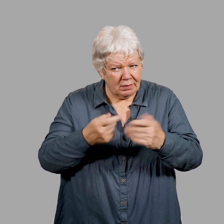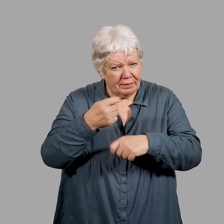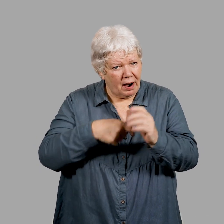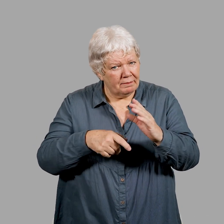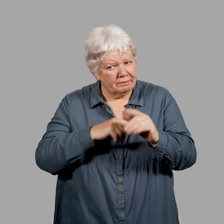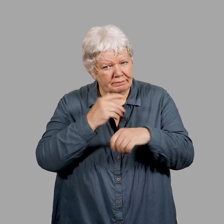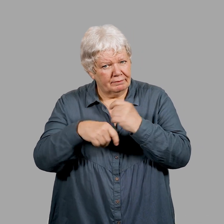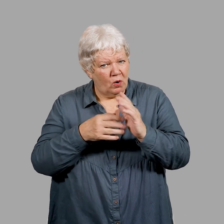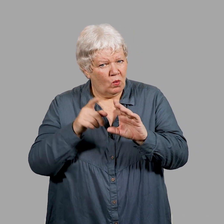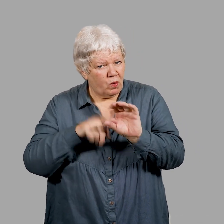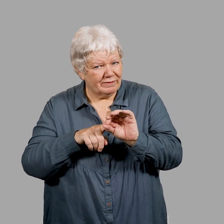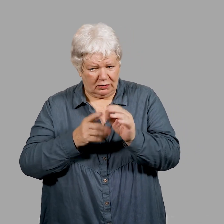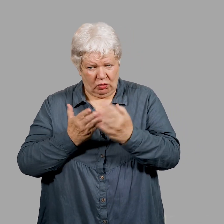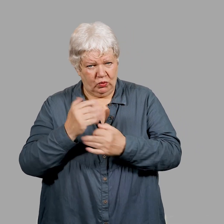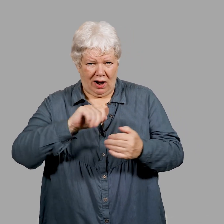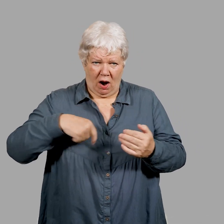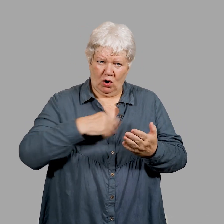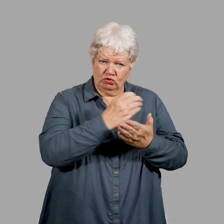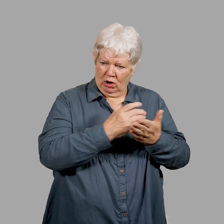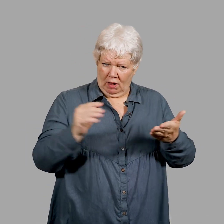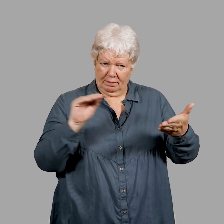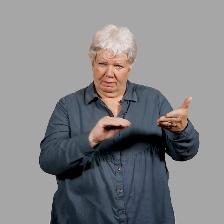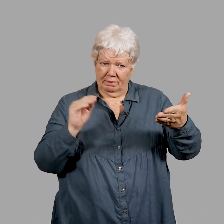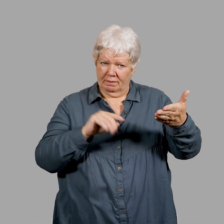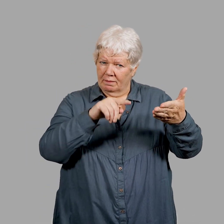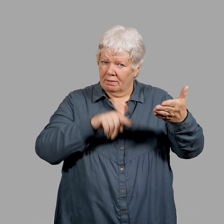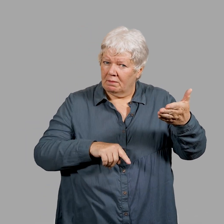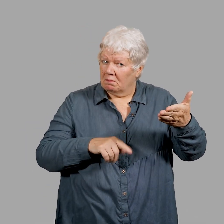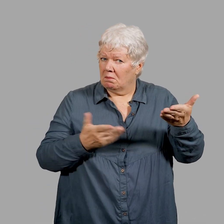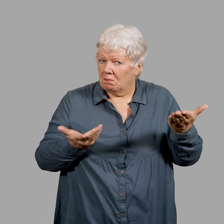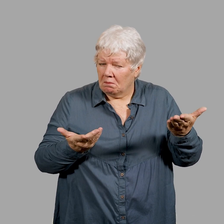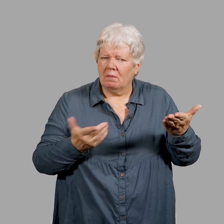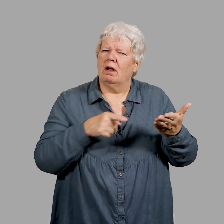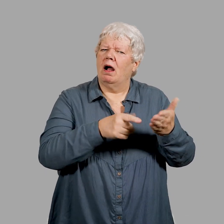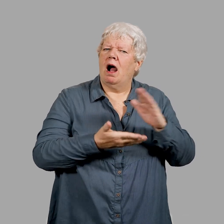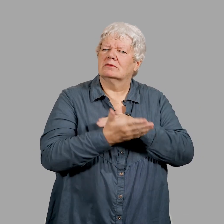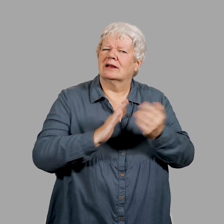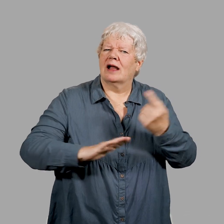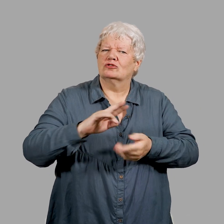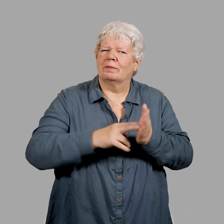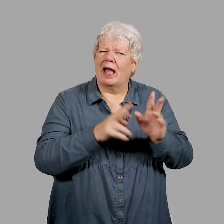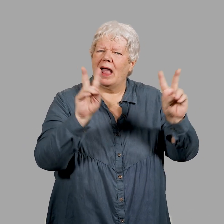leading to qualifications within our curriculum portfolio. Heading in BSL National Plan 2023-2029: